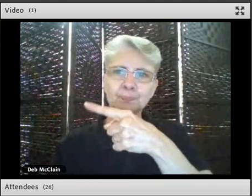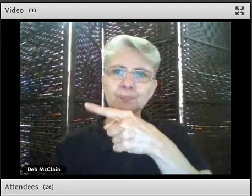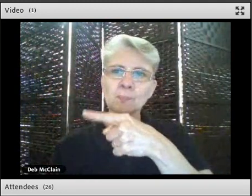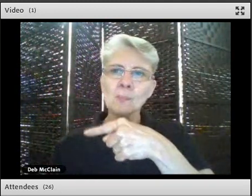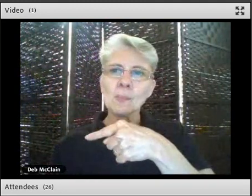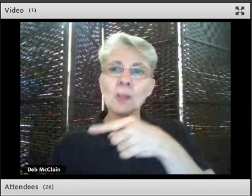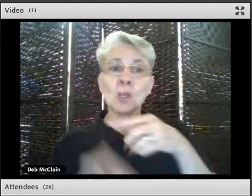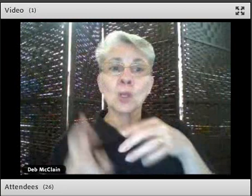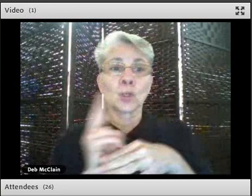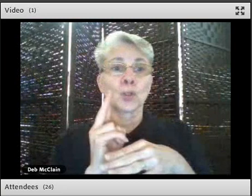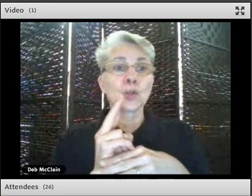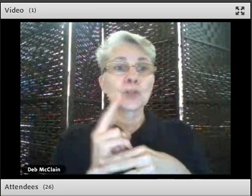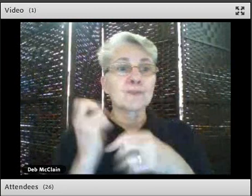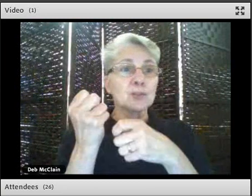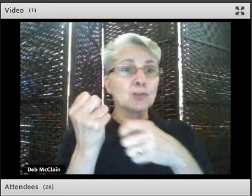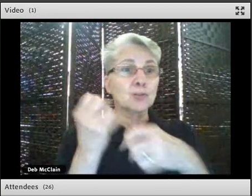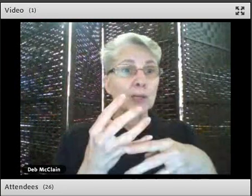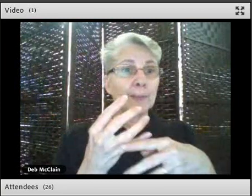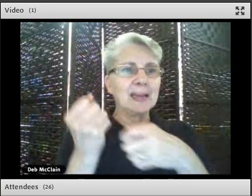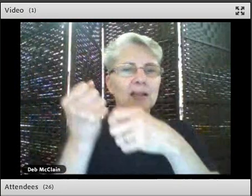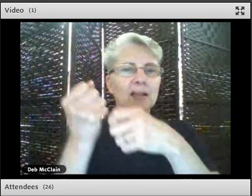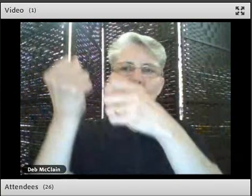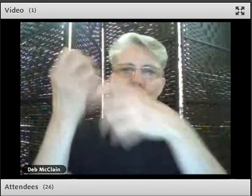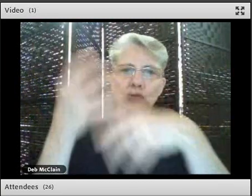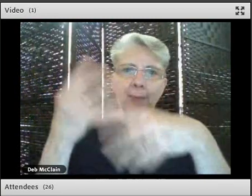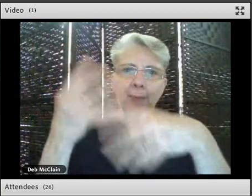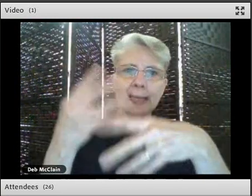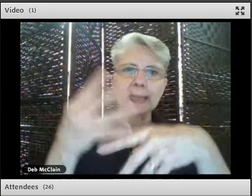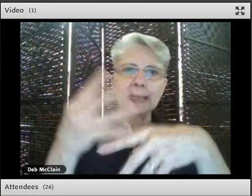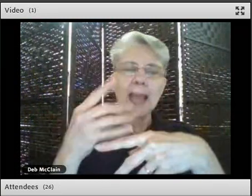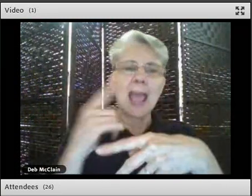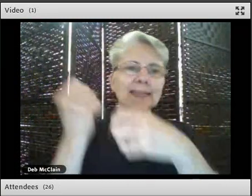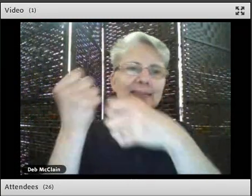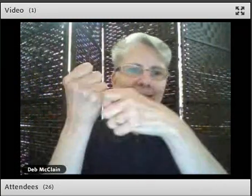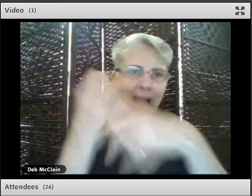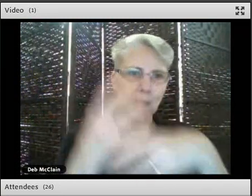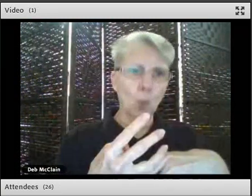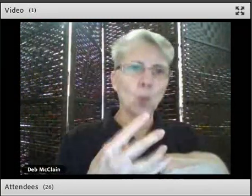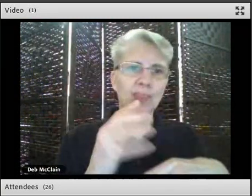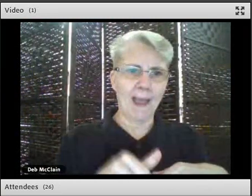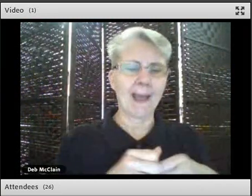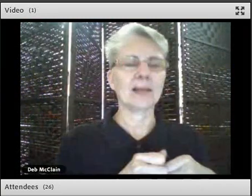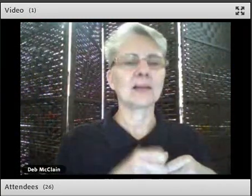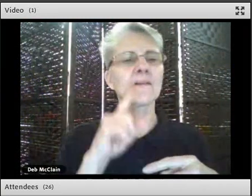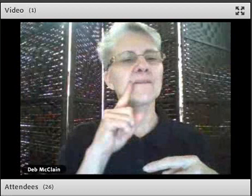For Playaways, they are -- even though they're technically digital content,